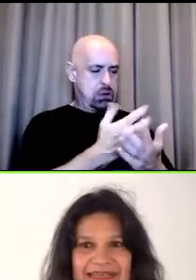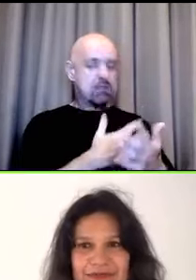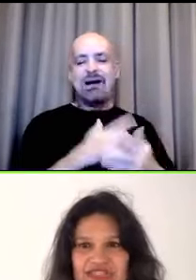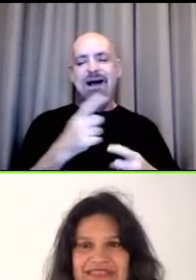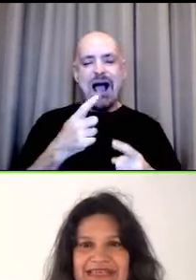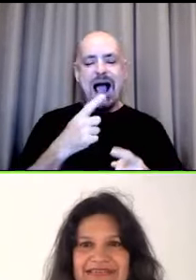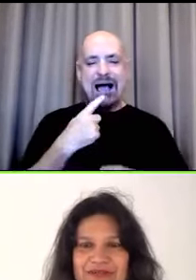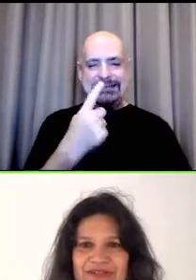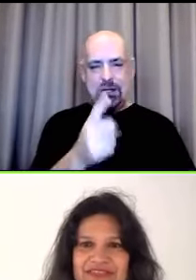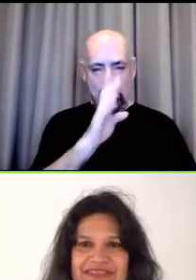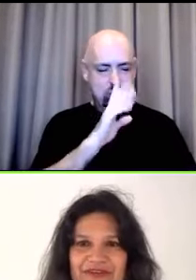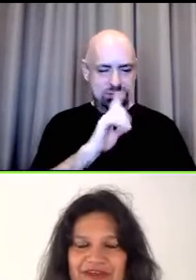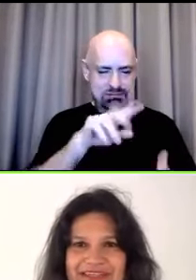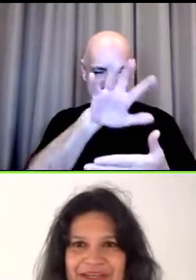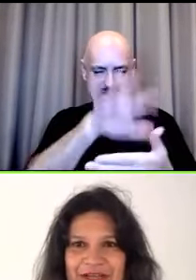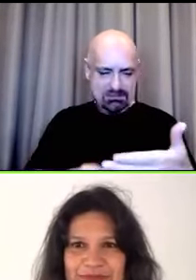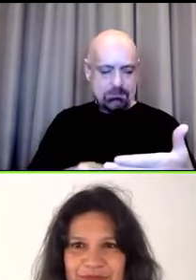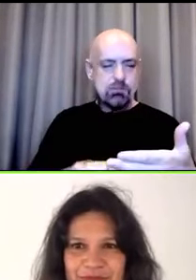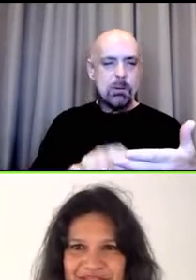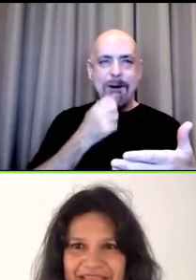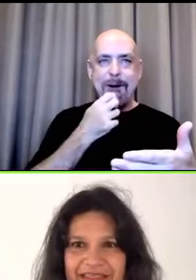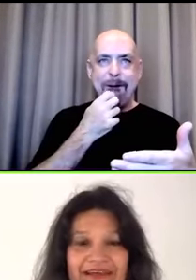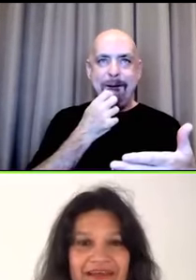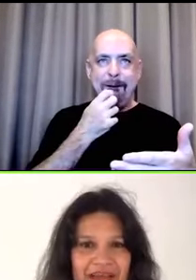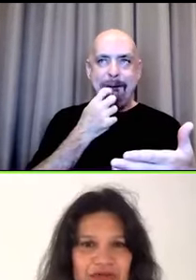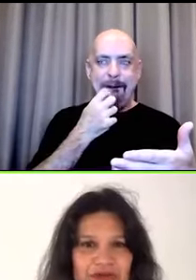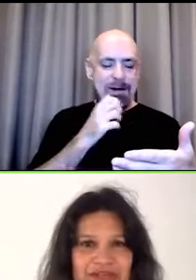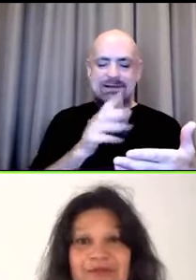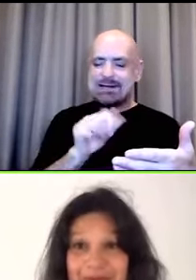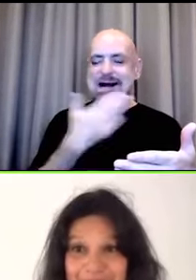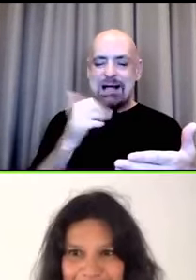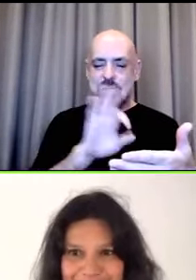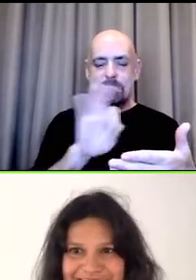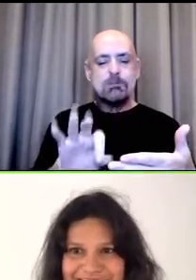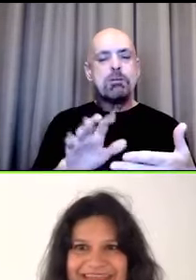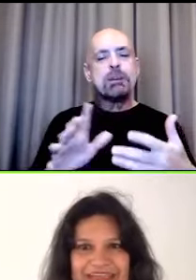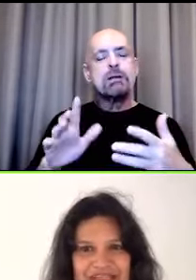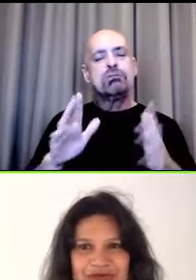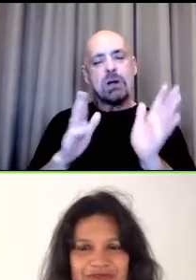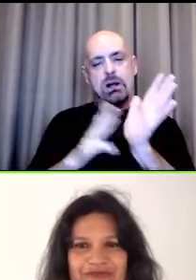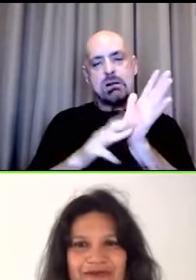hoping something can be done by reasoning. So she had great Faith in reasoning and